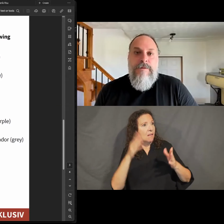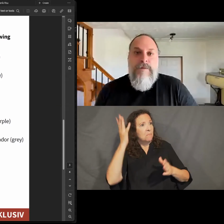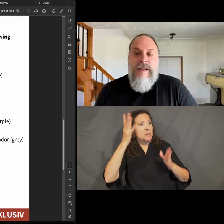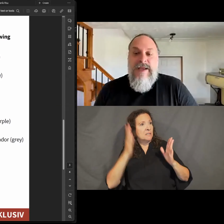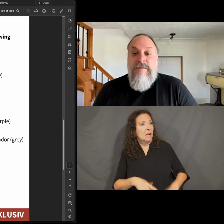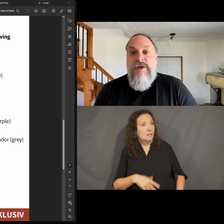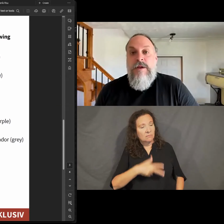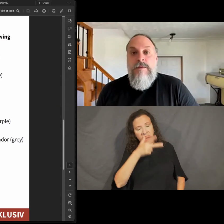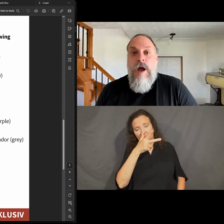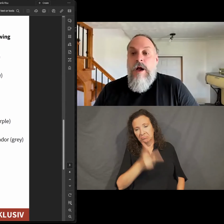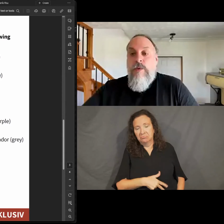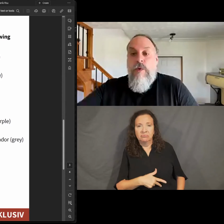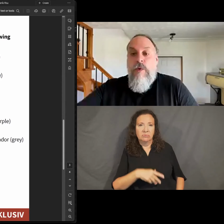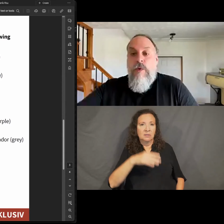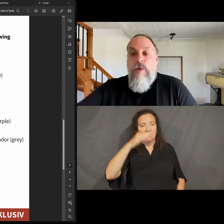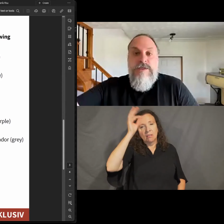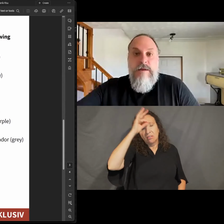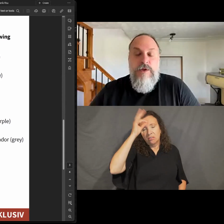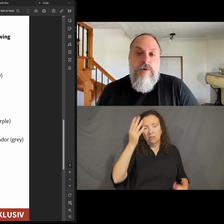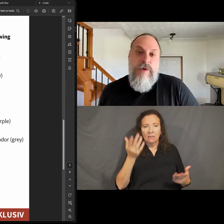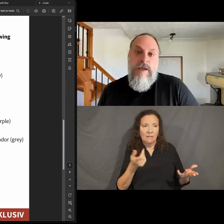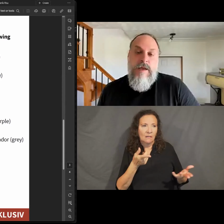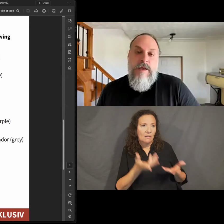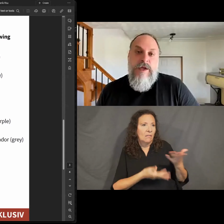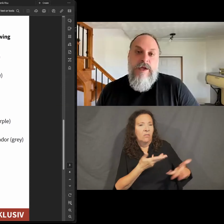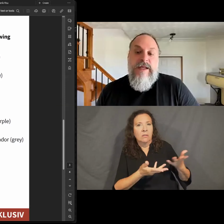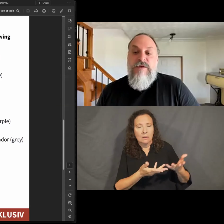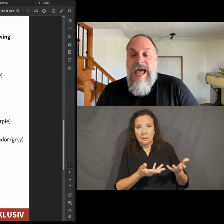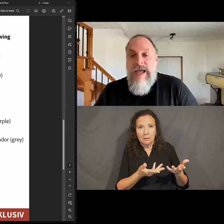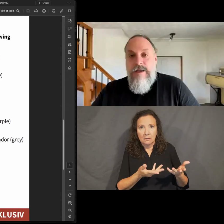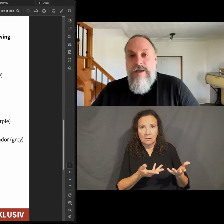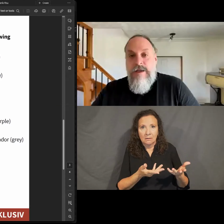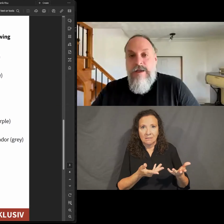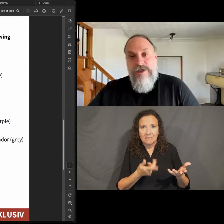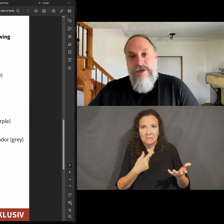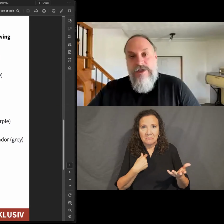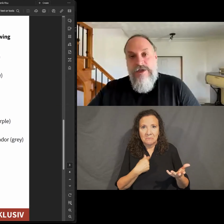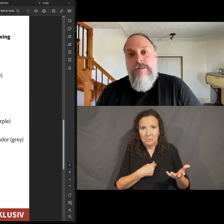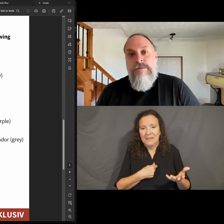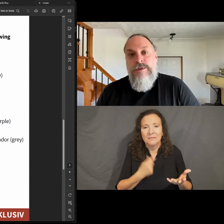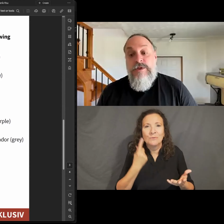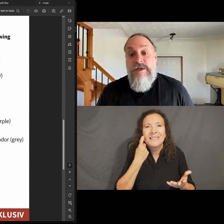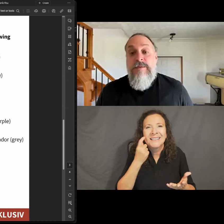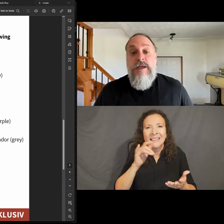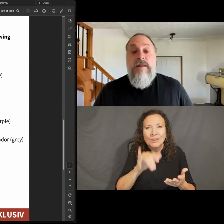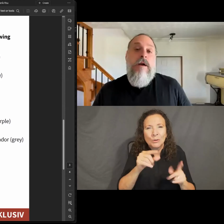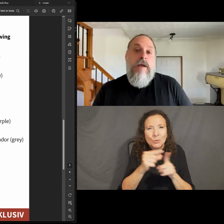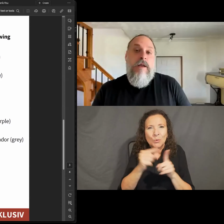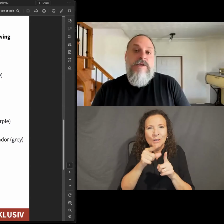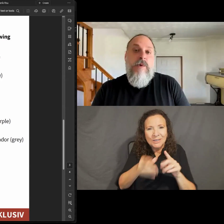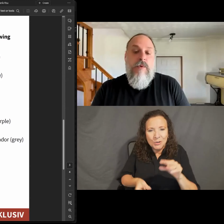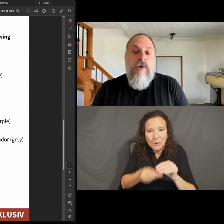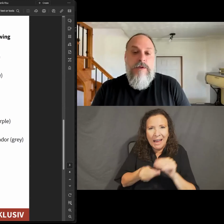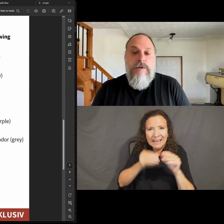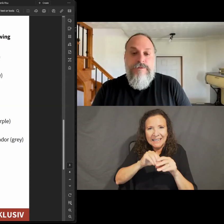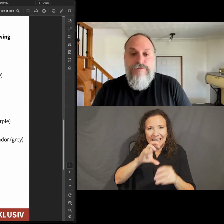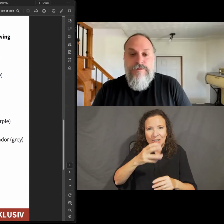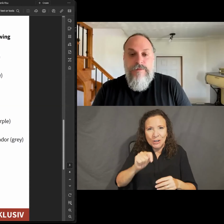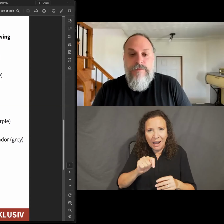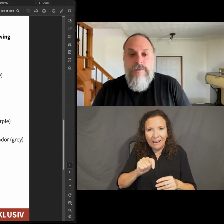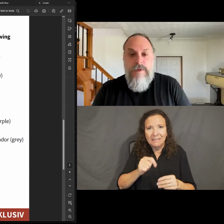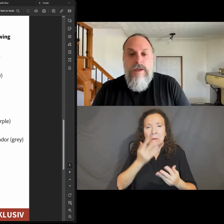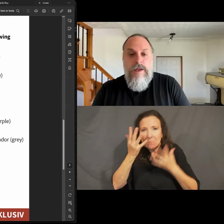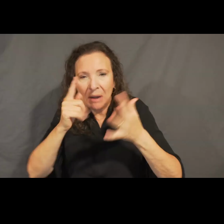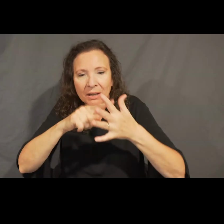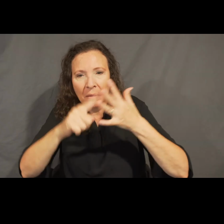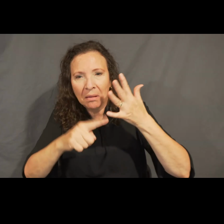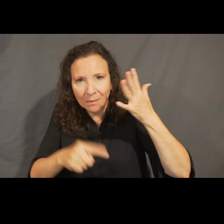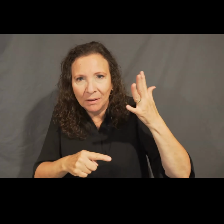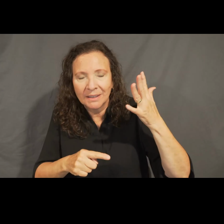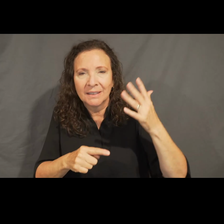And then they feel like how we felt when we were typing in the chat a few minutes ago.